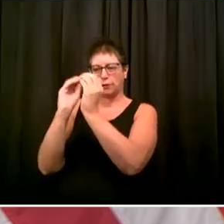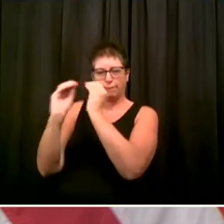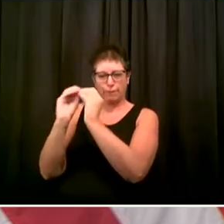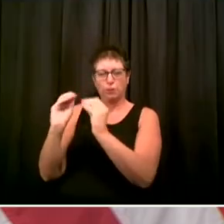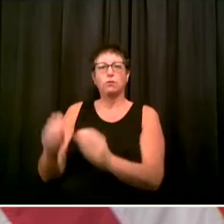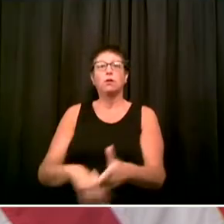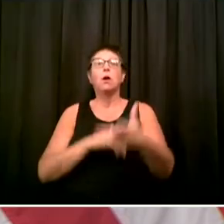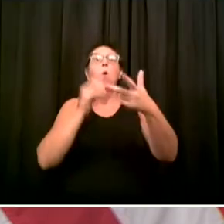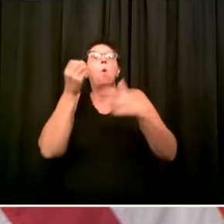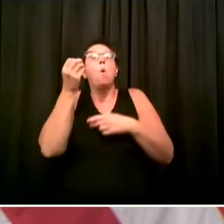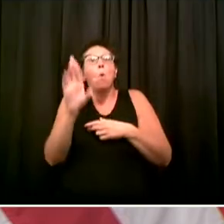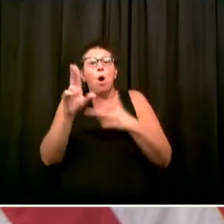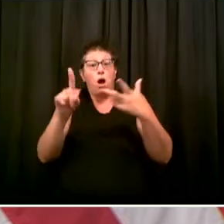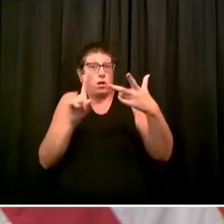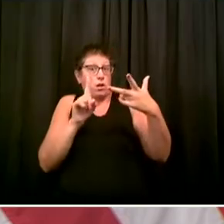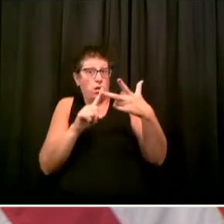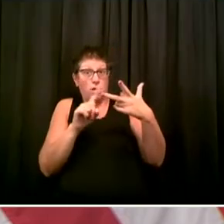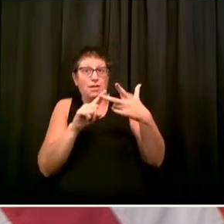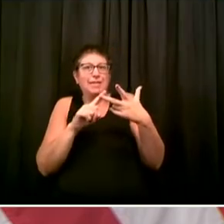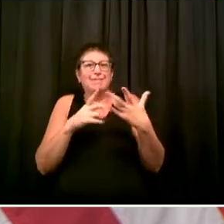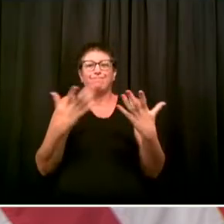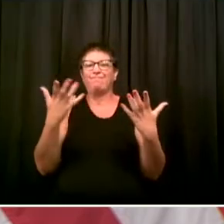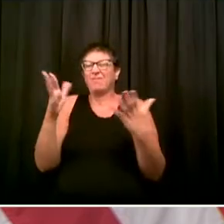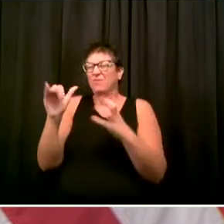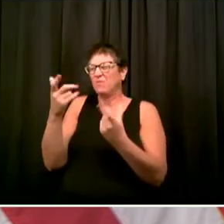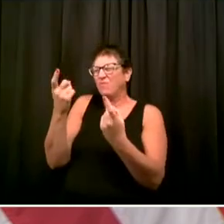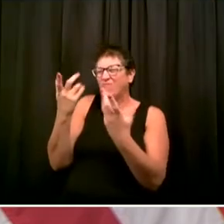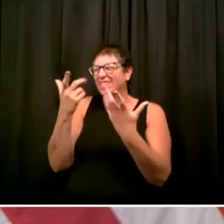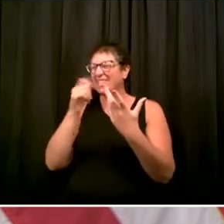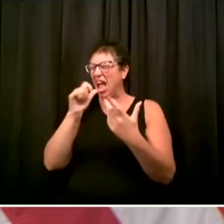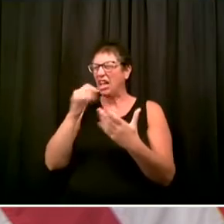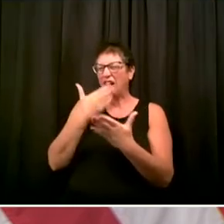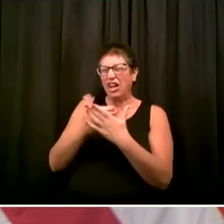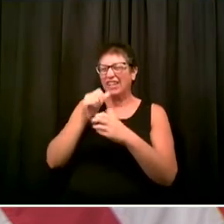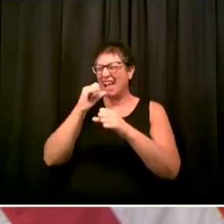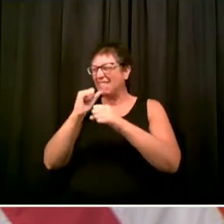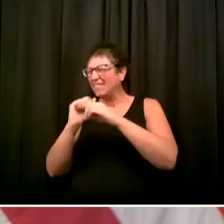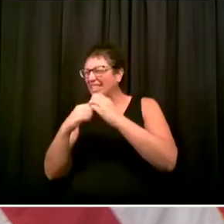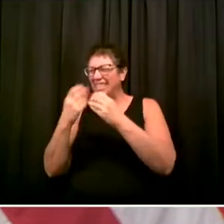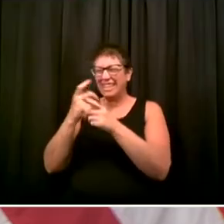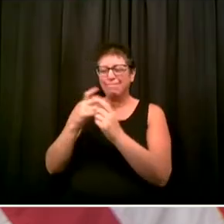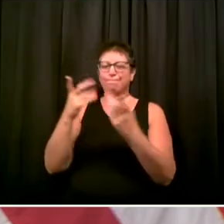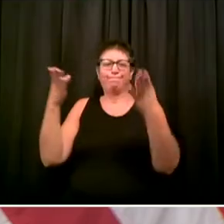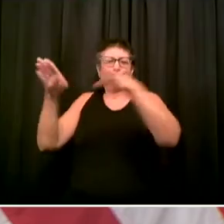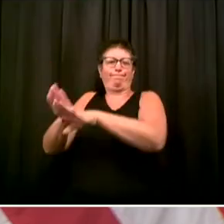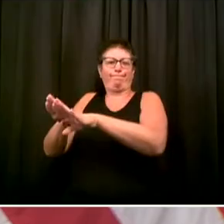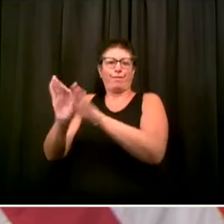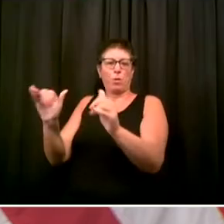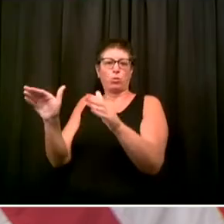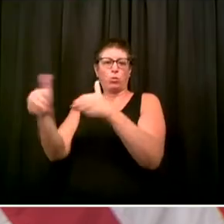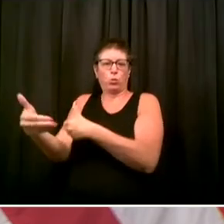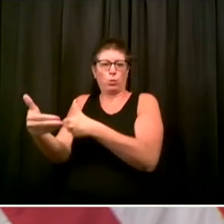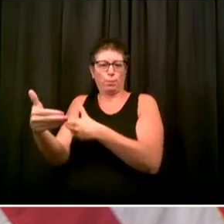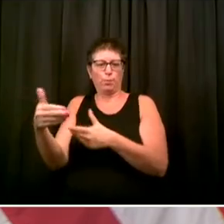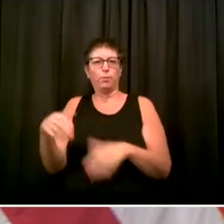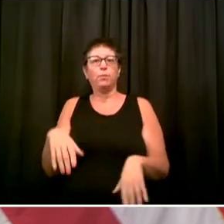WILL MAKE ALL THE NECESSARY FCTNAN THAT NSUR ROOM BEFORE THE FIRST